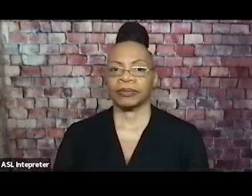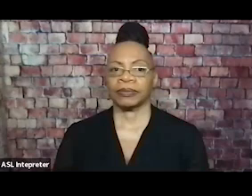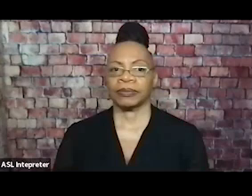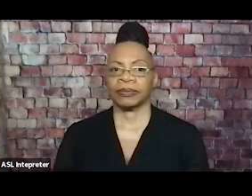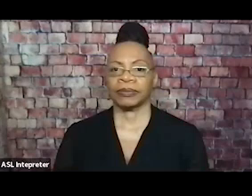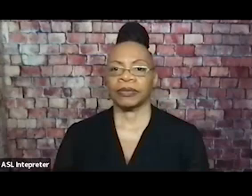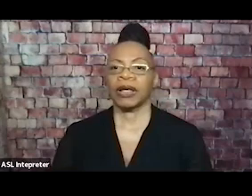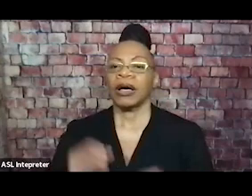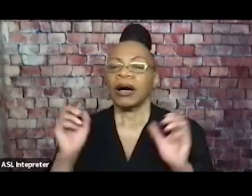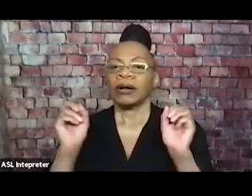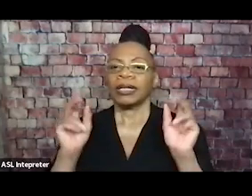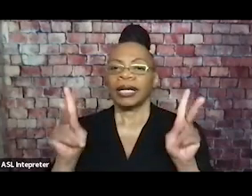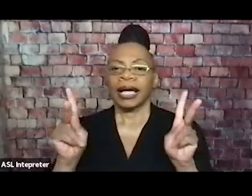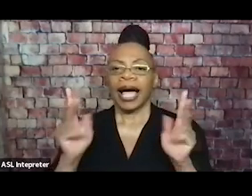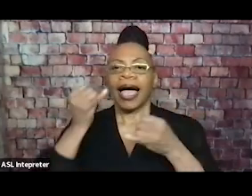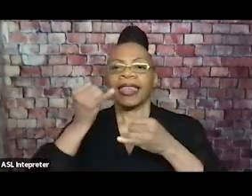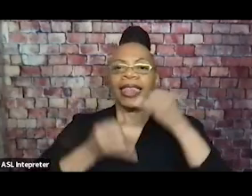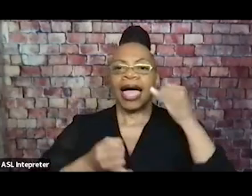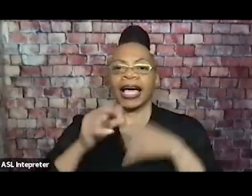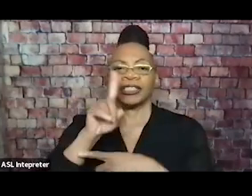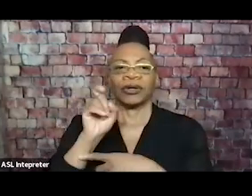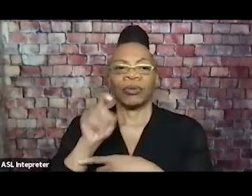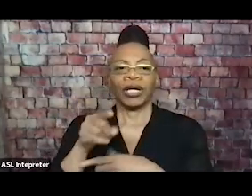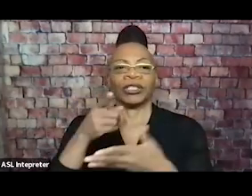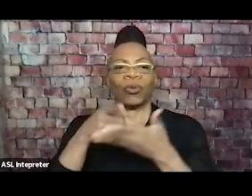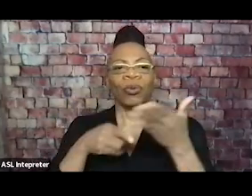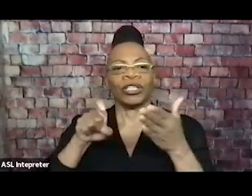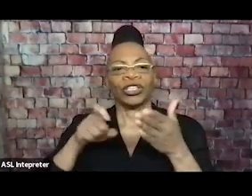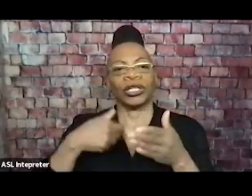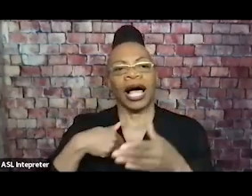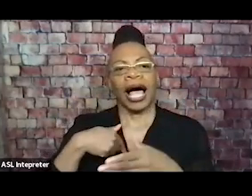All right, and our last question is, what should I do if the applicant